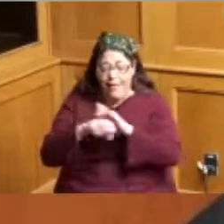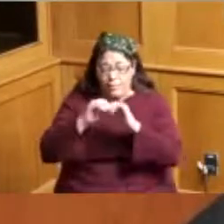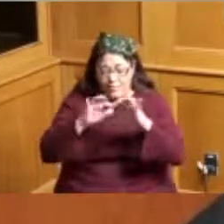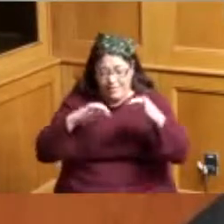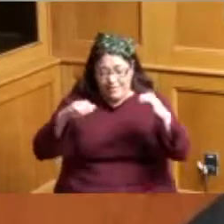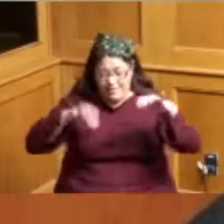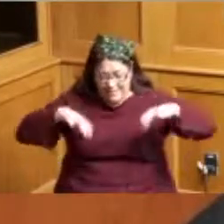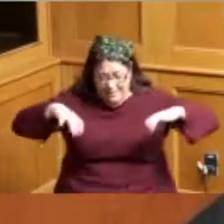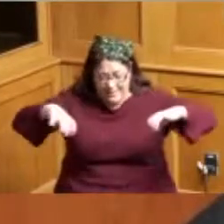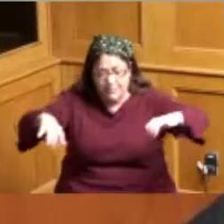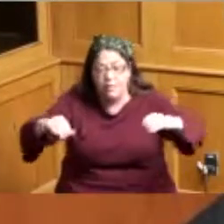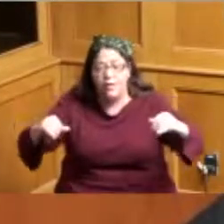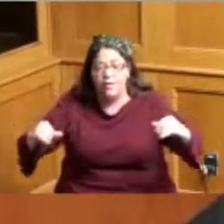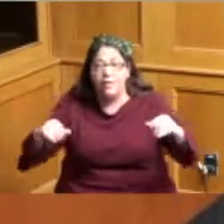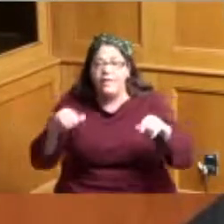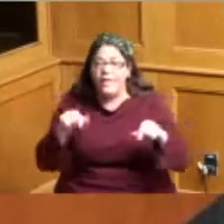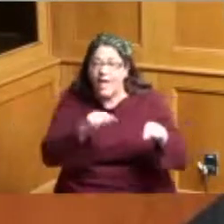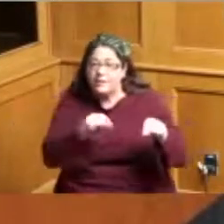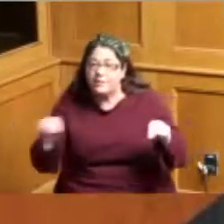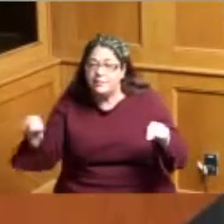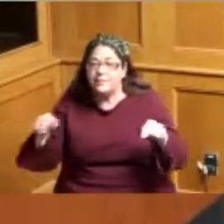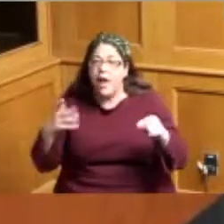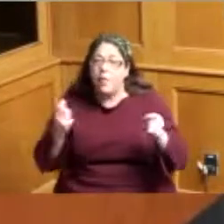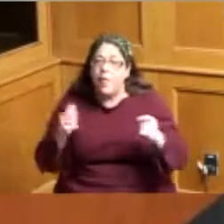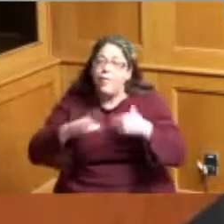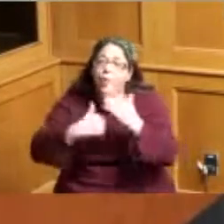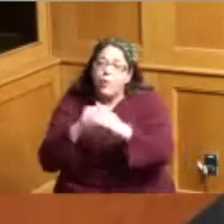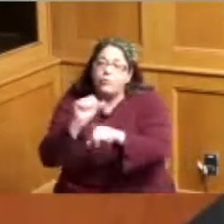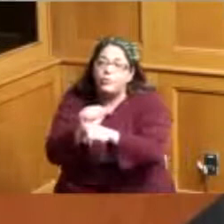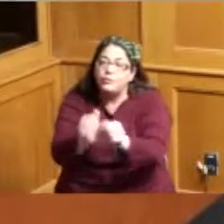I want to make sure that these things are all folded into each other and the energy